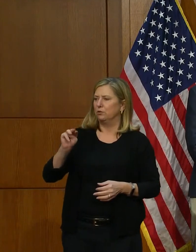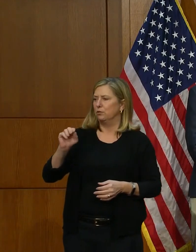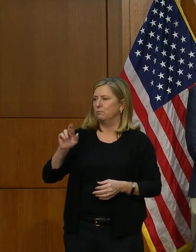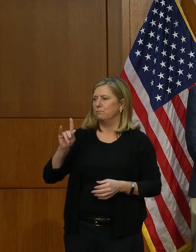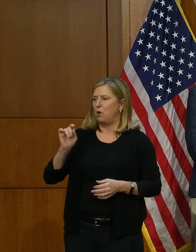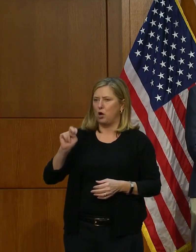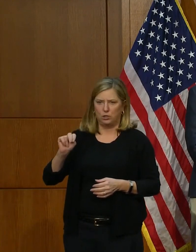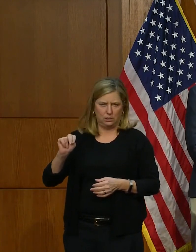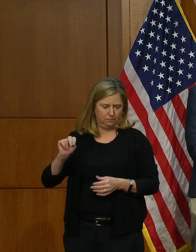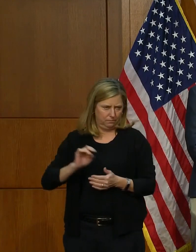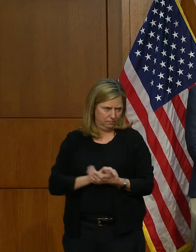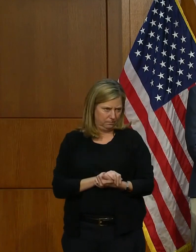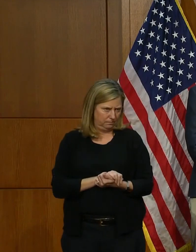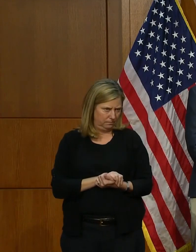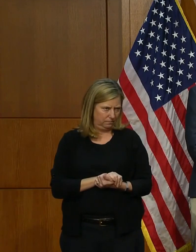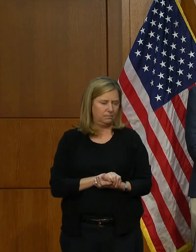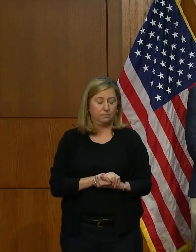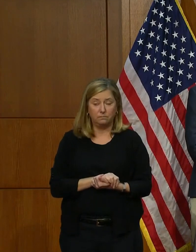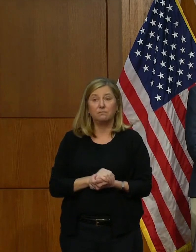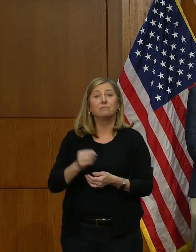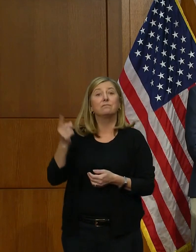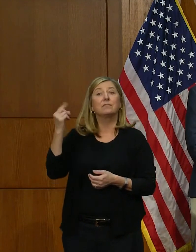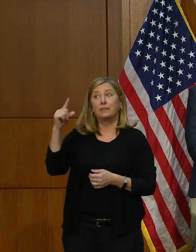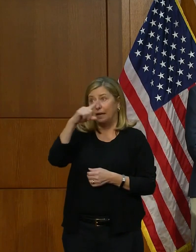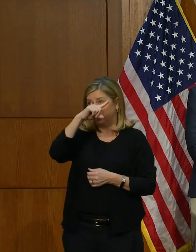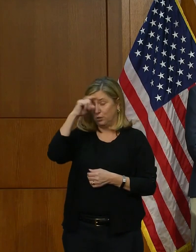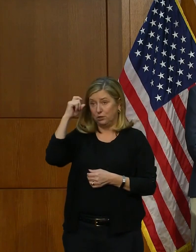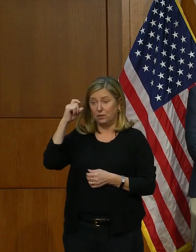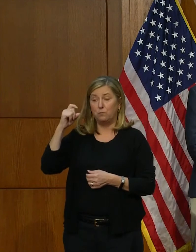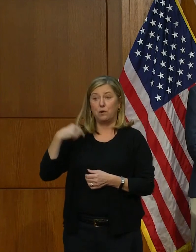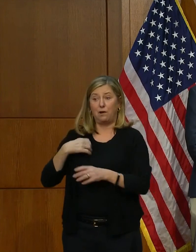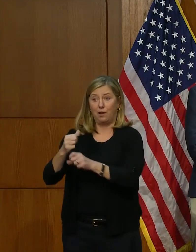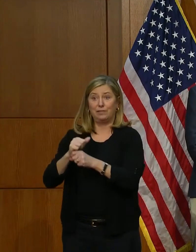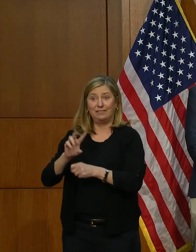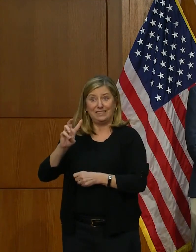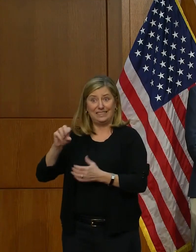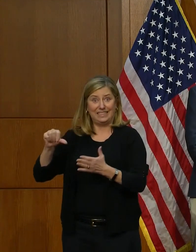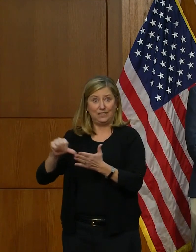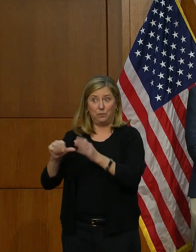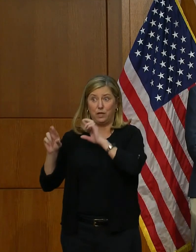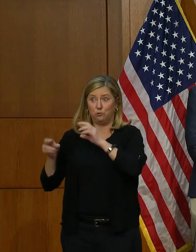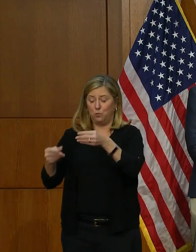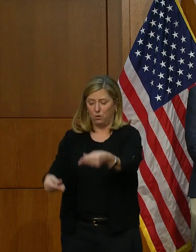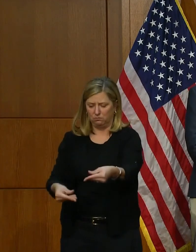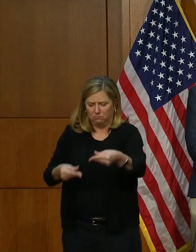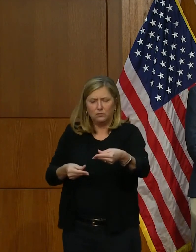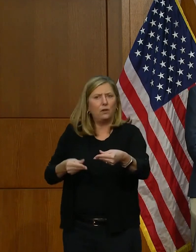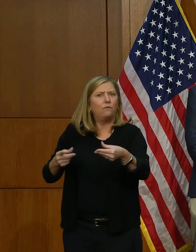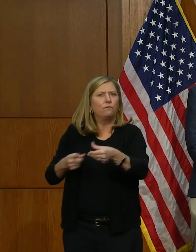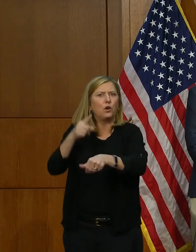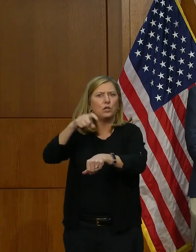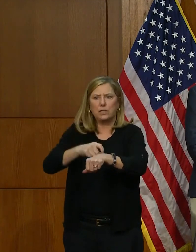TO THE PAROLE DECISION OF MR MARTIN. SO LAST SUMMER, WHEN A SIX PAGE REPORT WAS DELIVERED